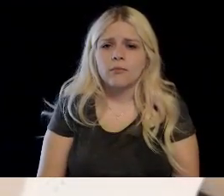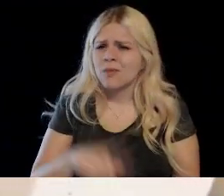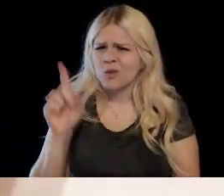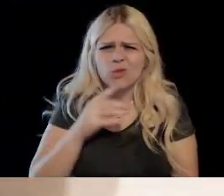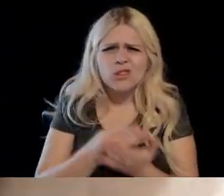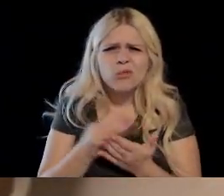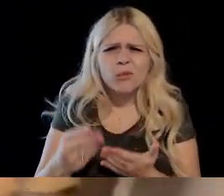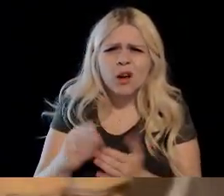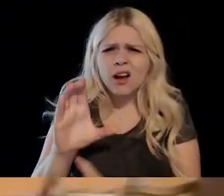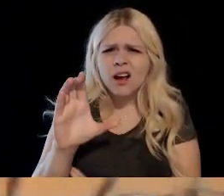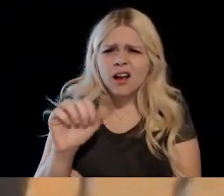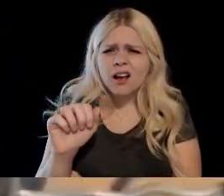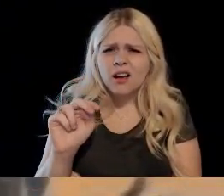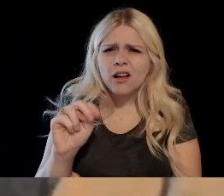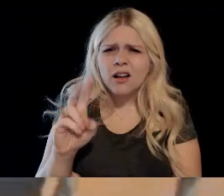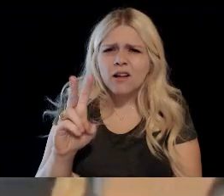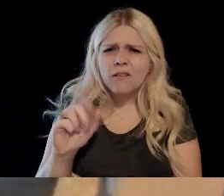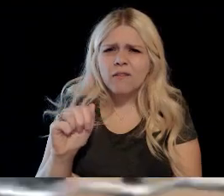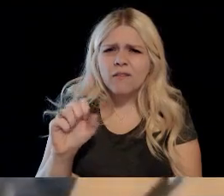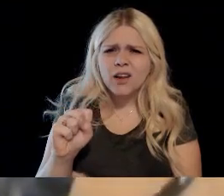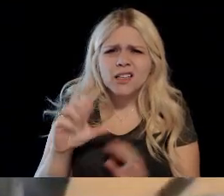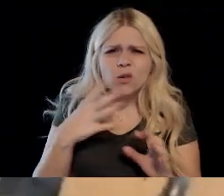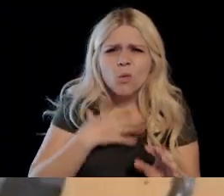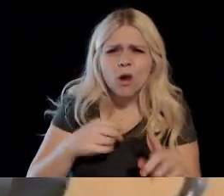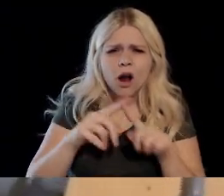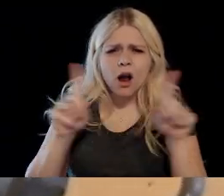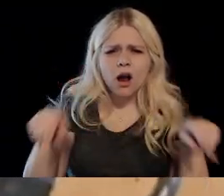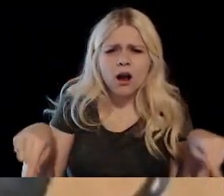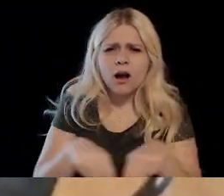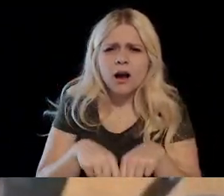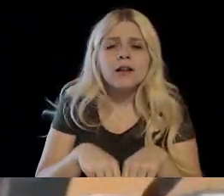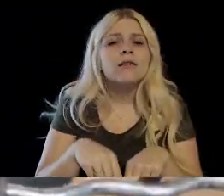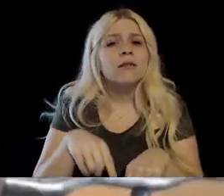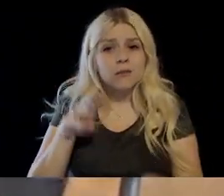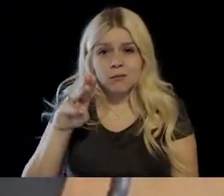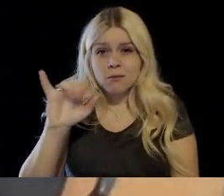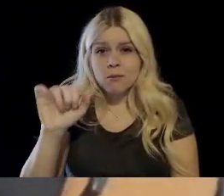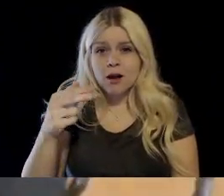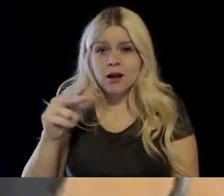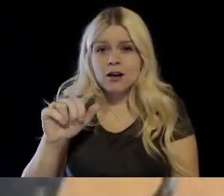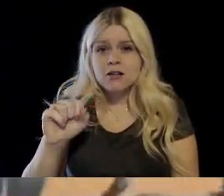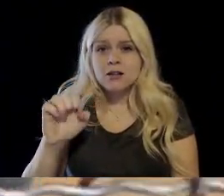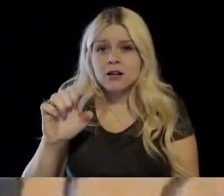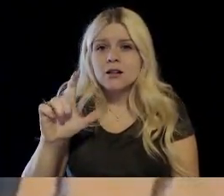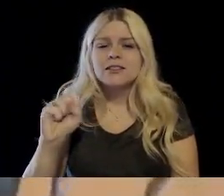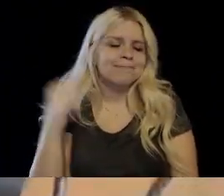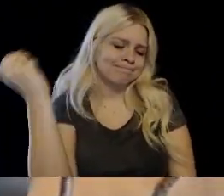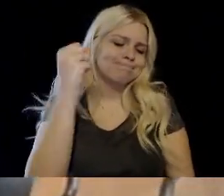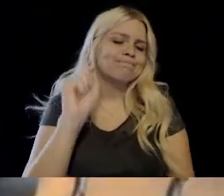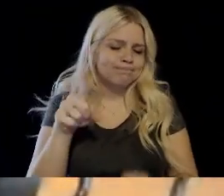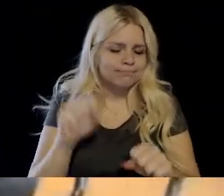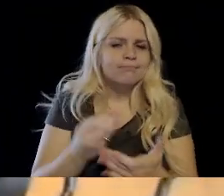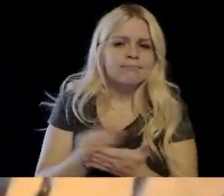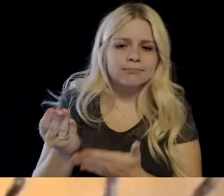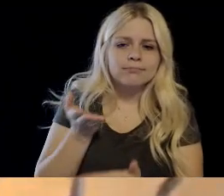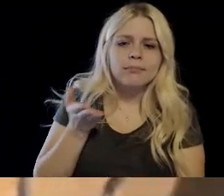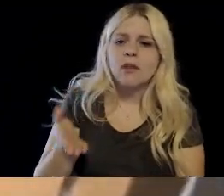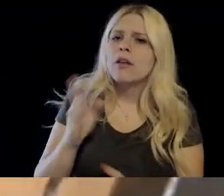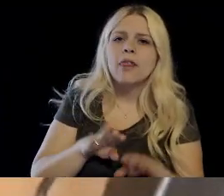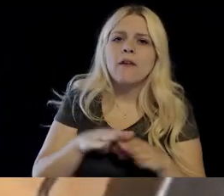Joann: Yup. Exactly, but they're flat though. We don't use... when we do paintings with the, um, seals and sea lions we use a wrap canvas.